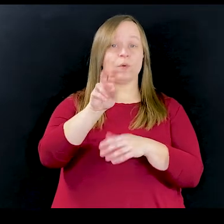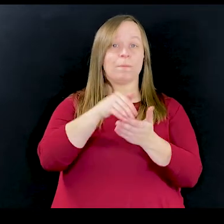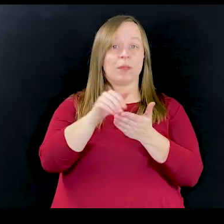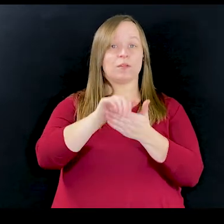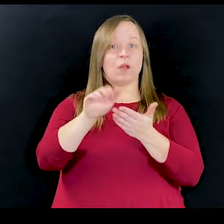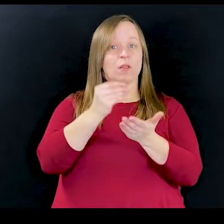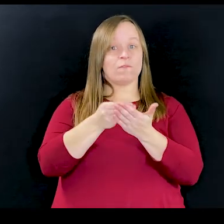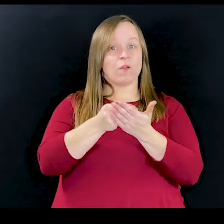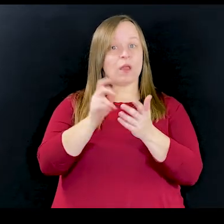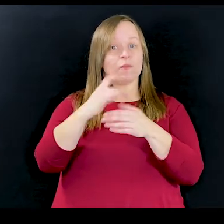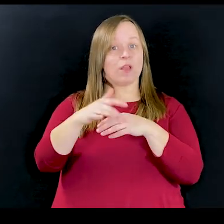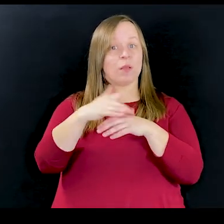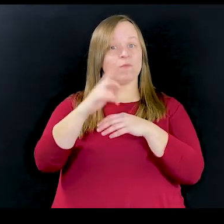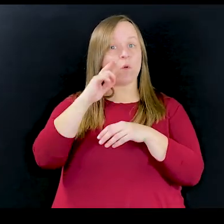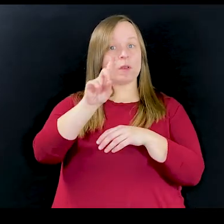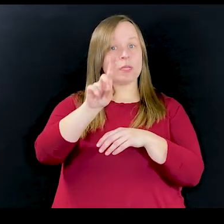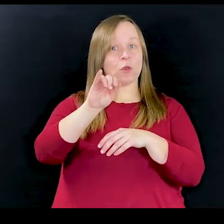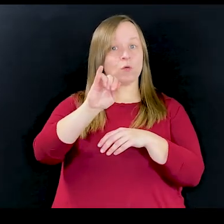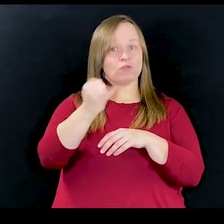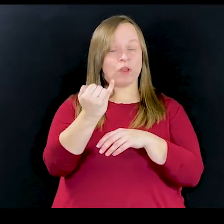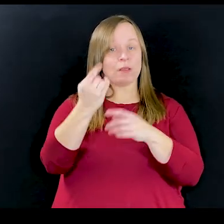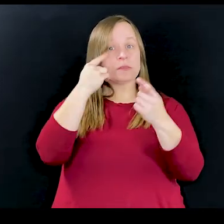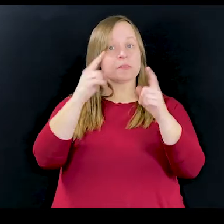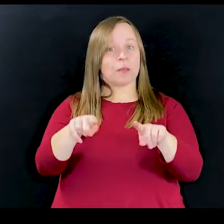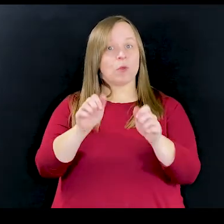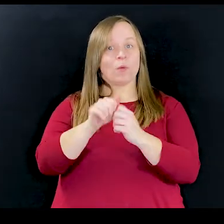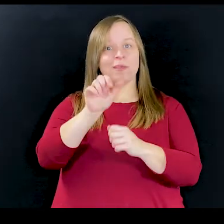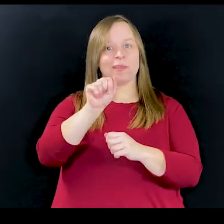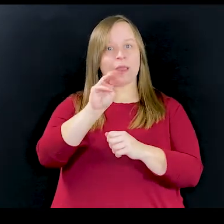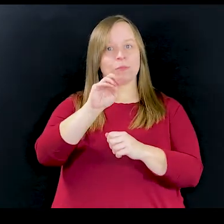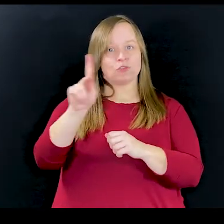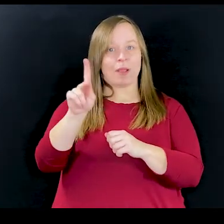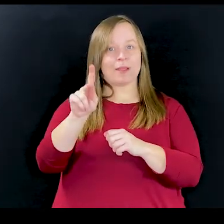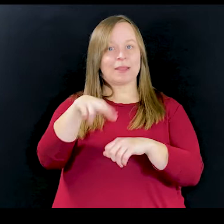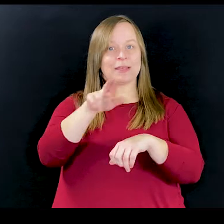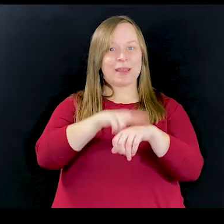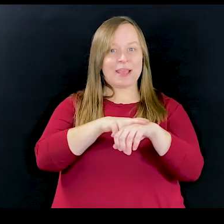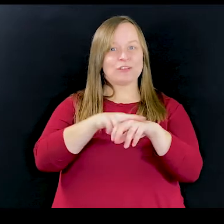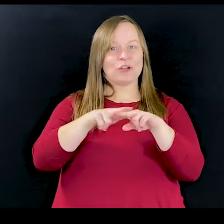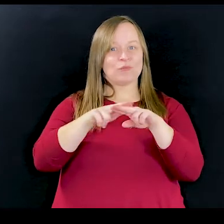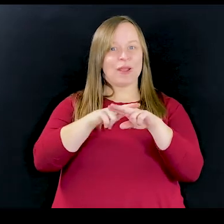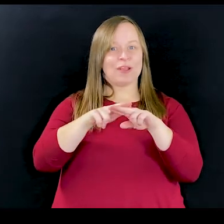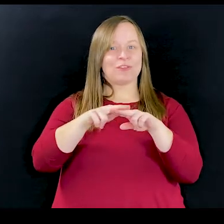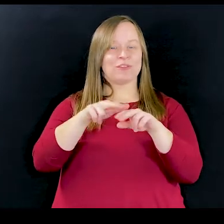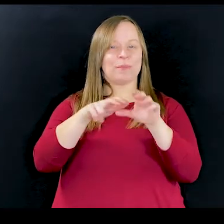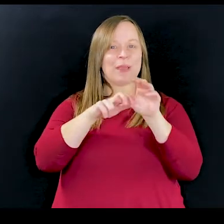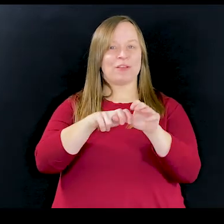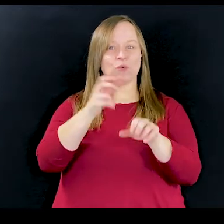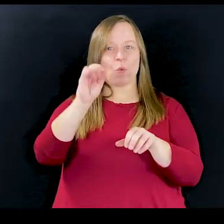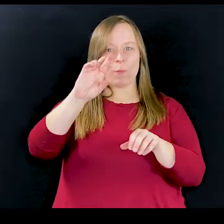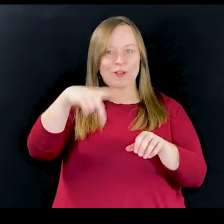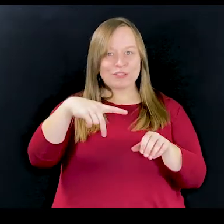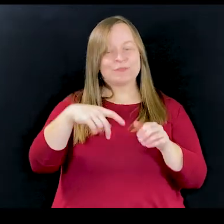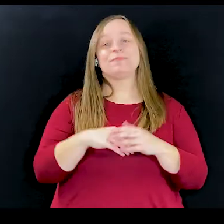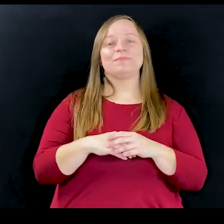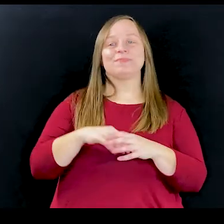fund available from the Department of Justice settlement with Amtrak, the National Railroad Passenger Corporation.